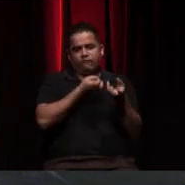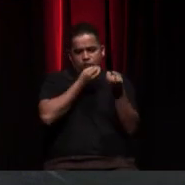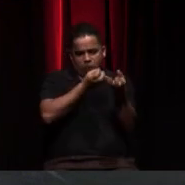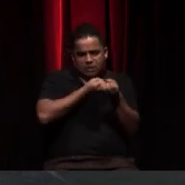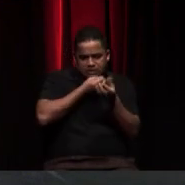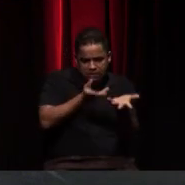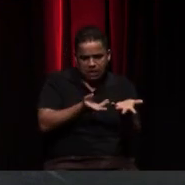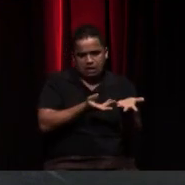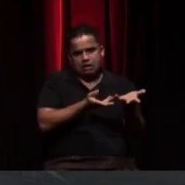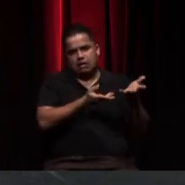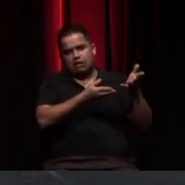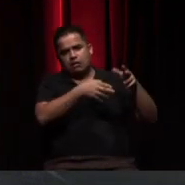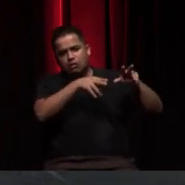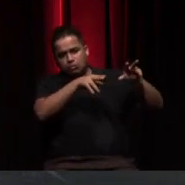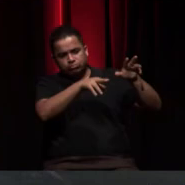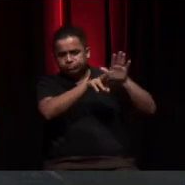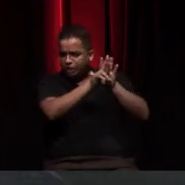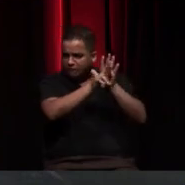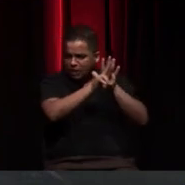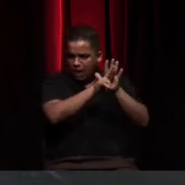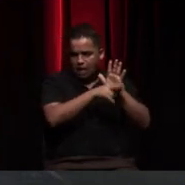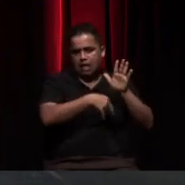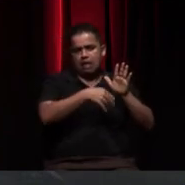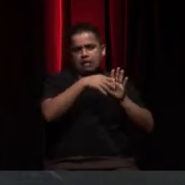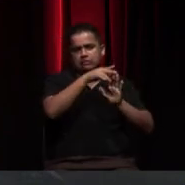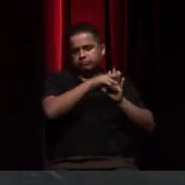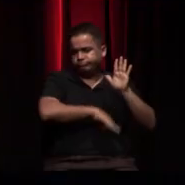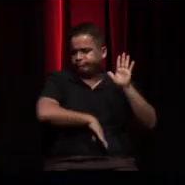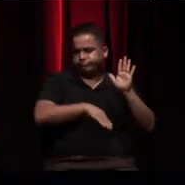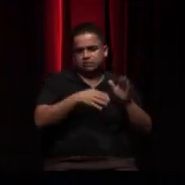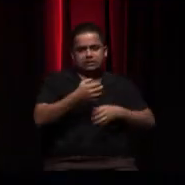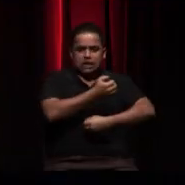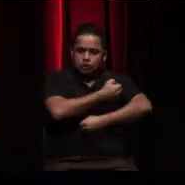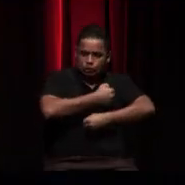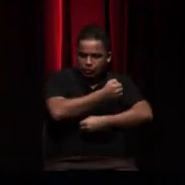reference, tourism, gastronomy, entertainment,